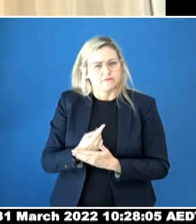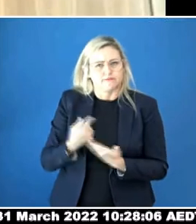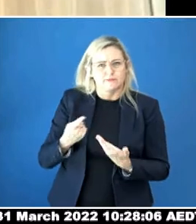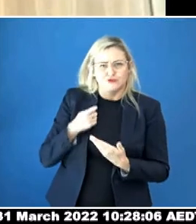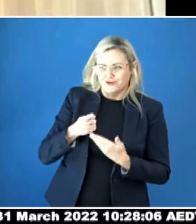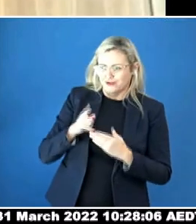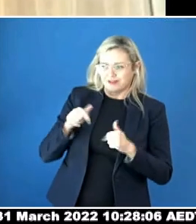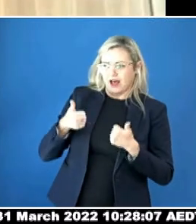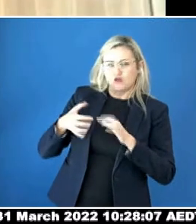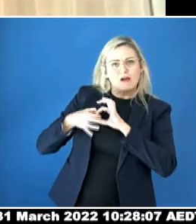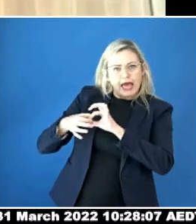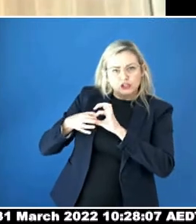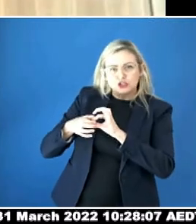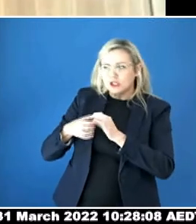about being in a relationship and having a boyfriend?